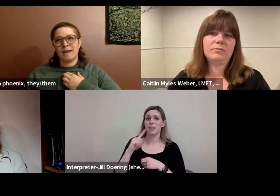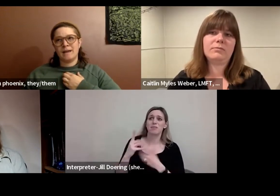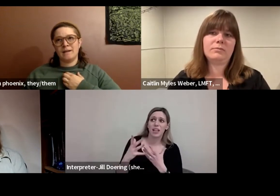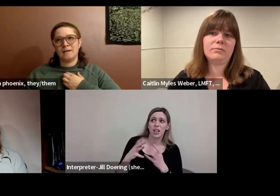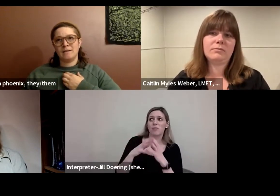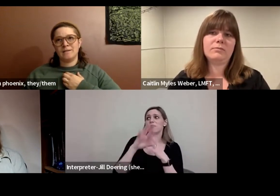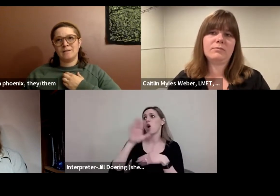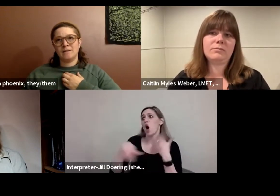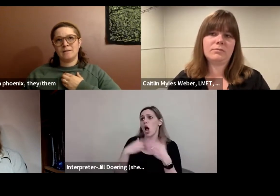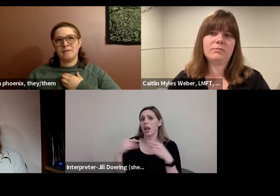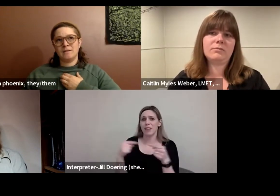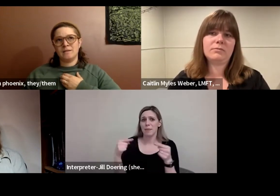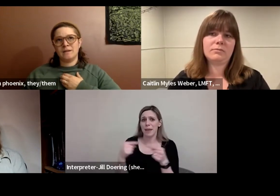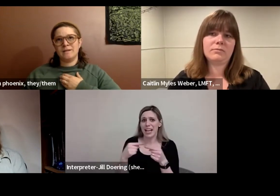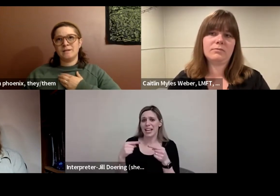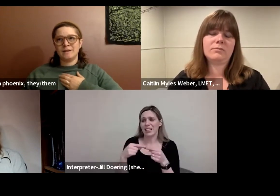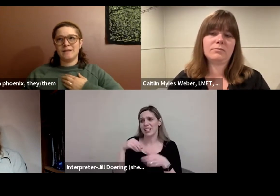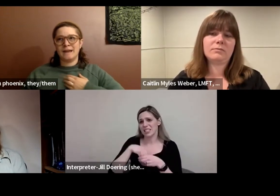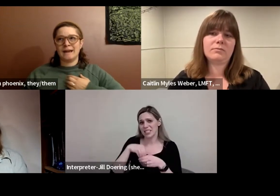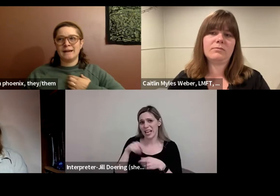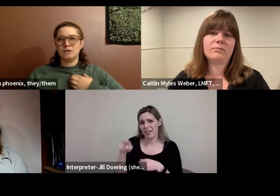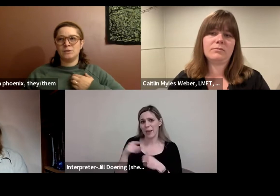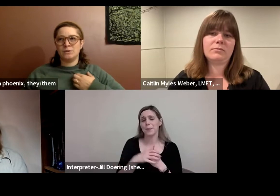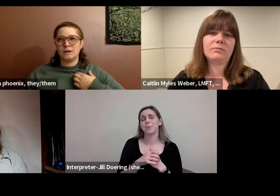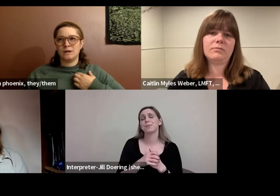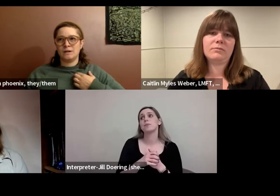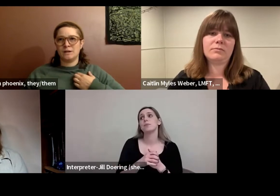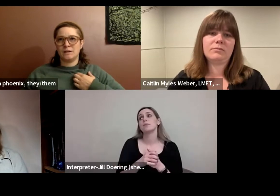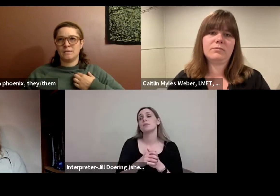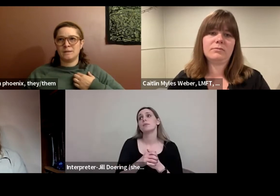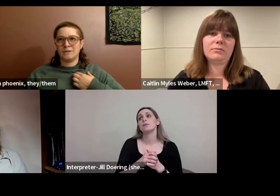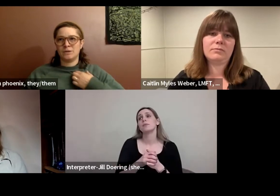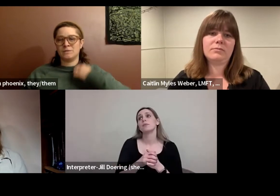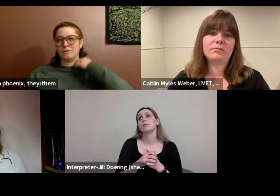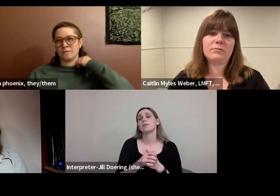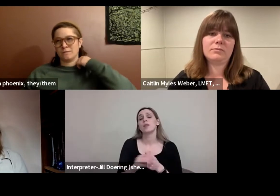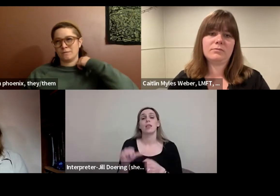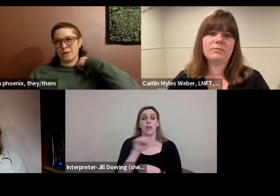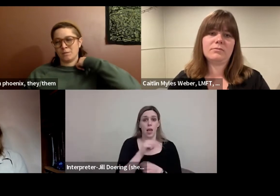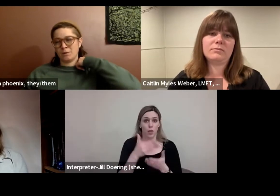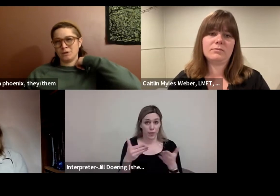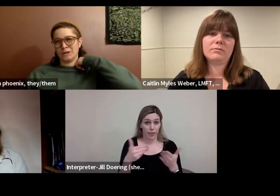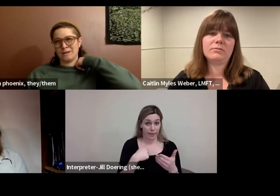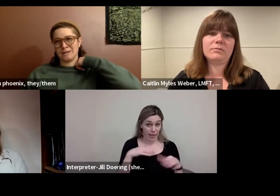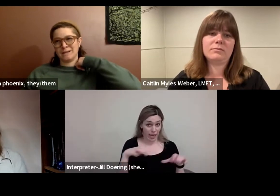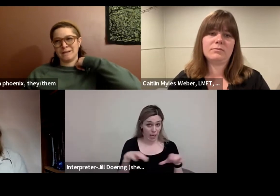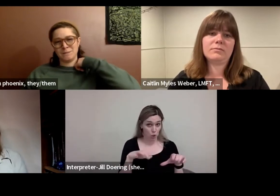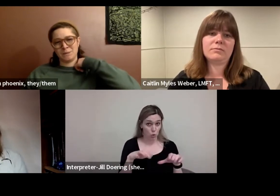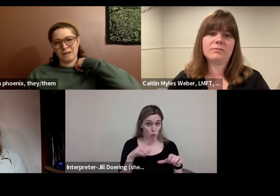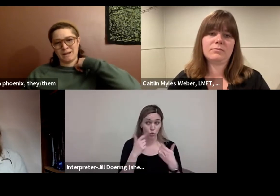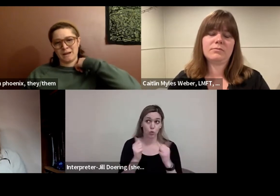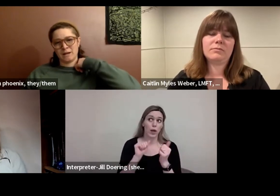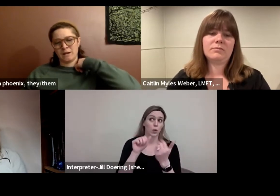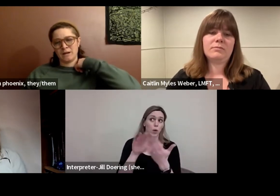And the other thing that I do in terms of approaching like safety planning,